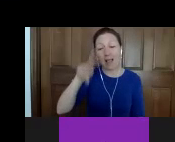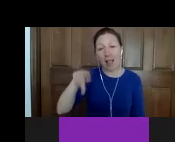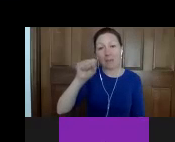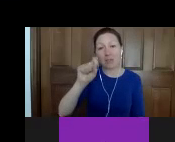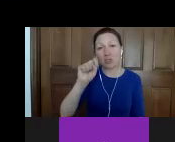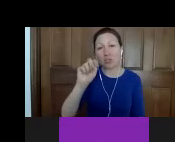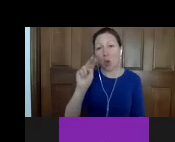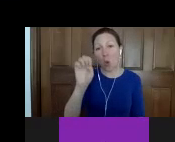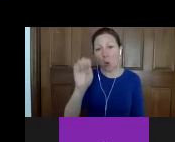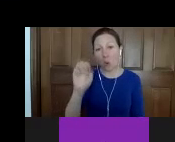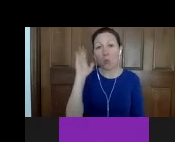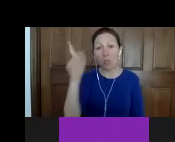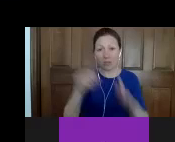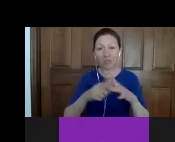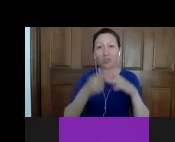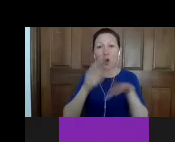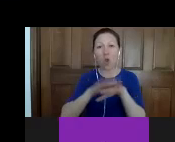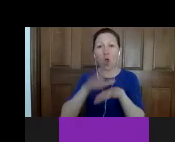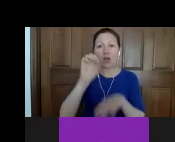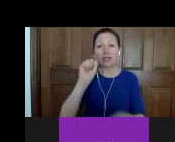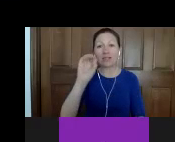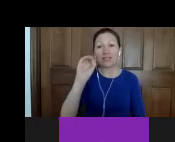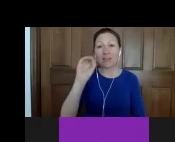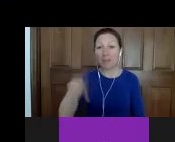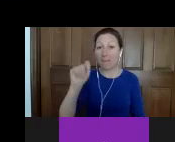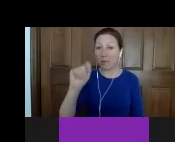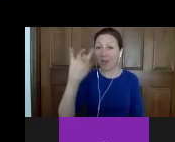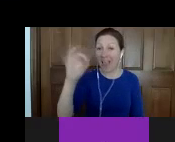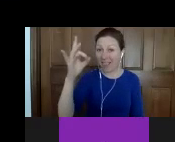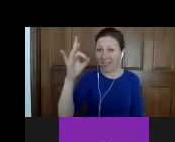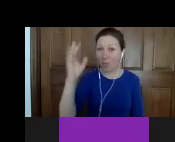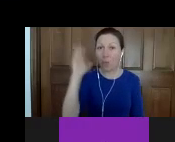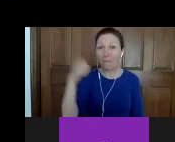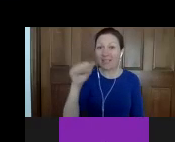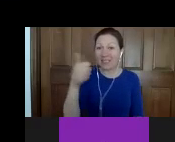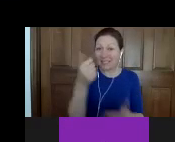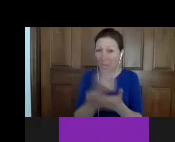September 8th and it will go for a good ten weeks. Well, about 84, 85% of the people who